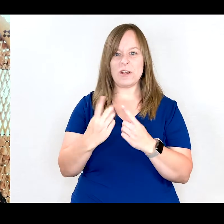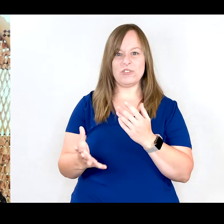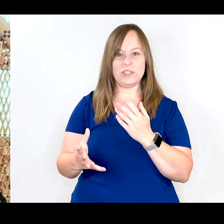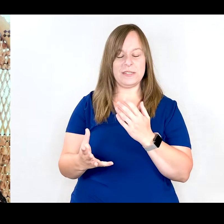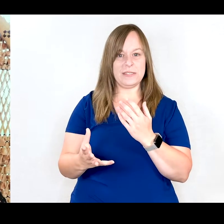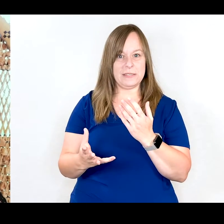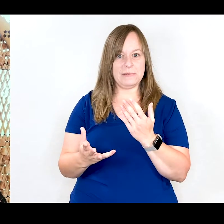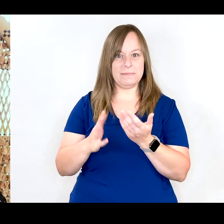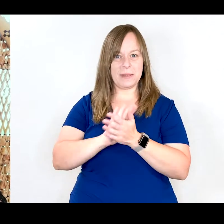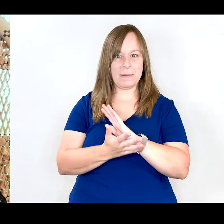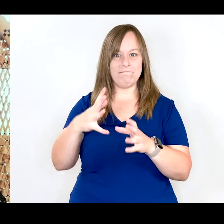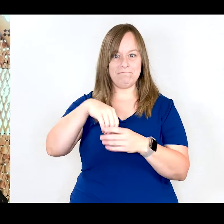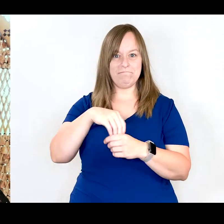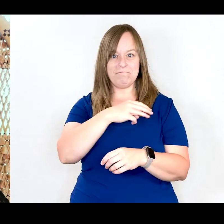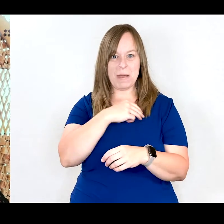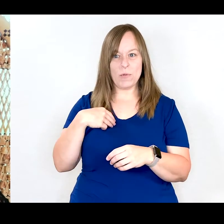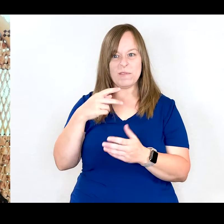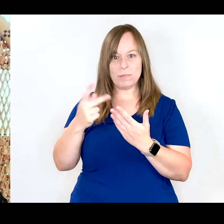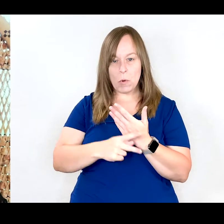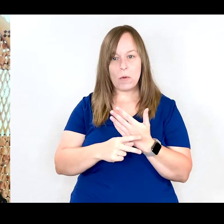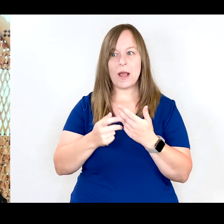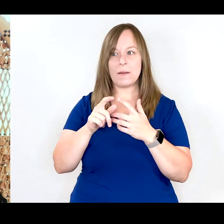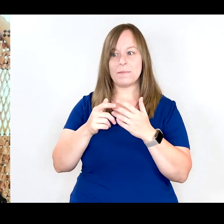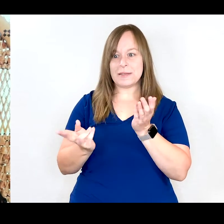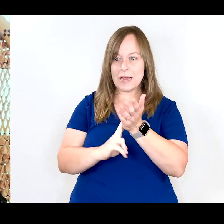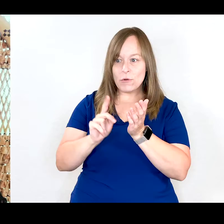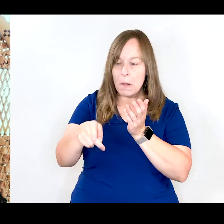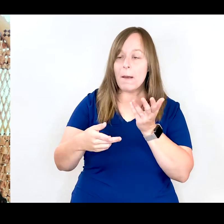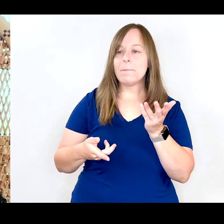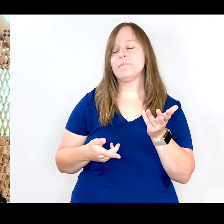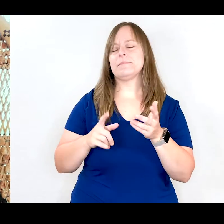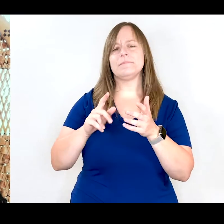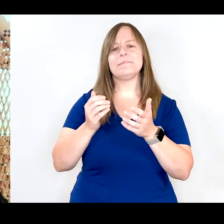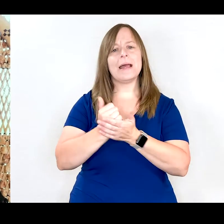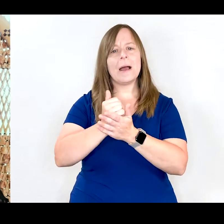when she came on this program and I helped her get onto the program, and it helps